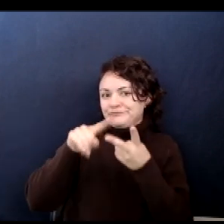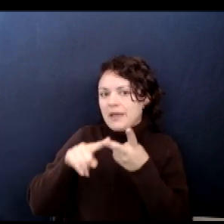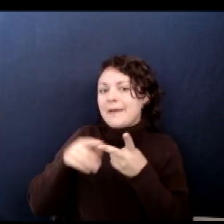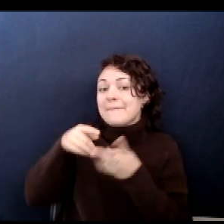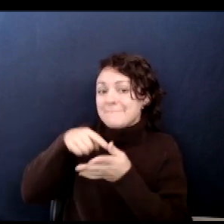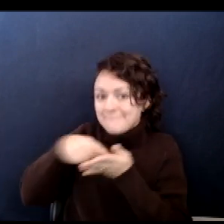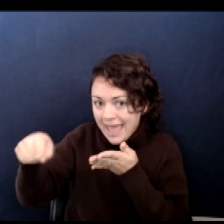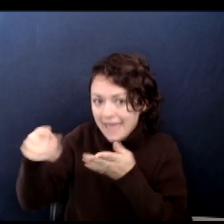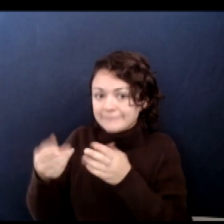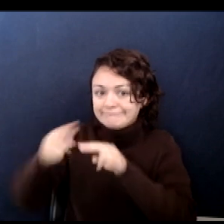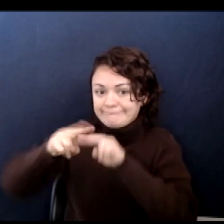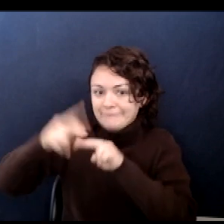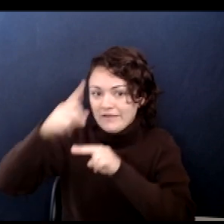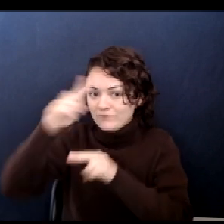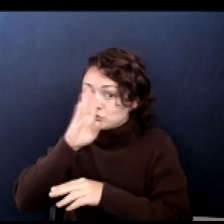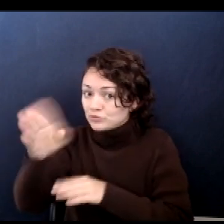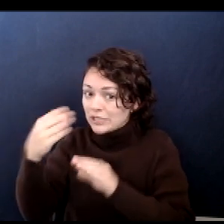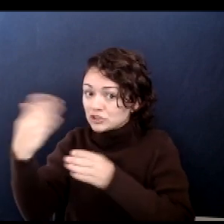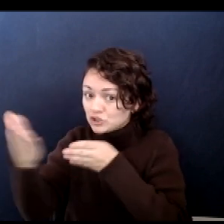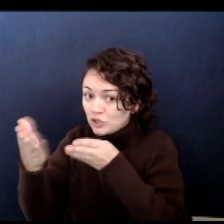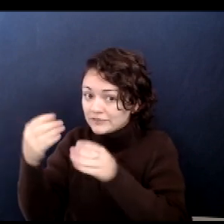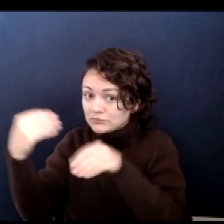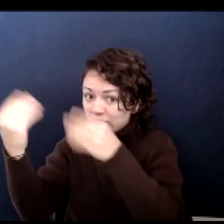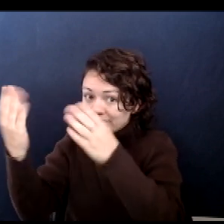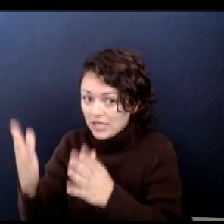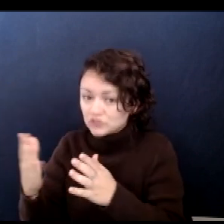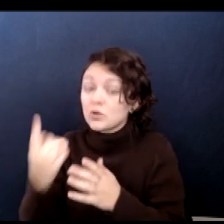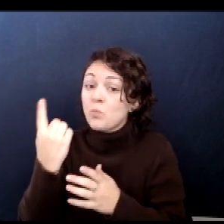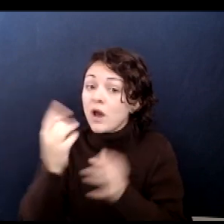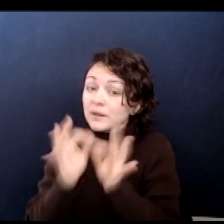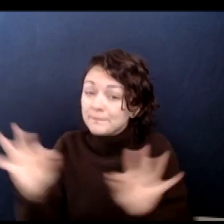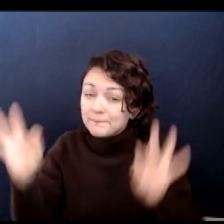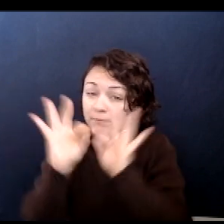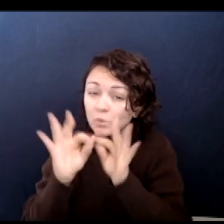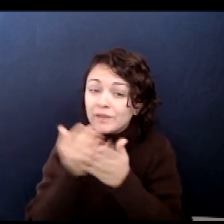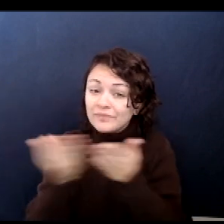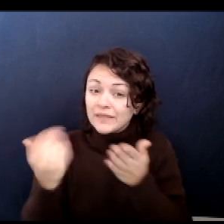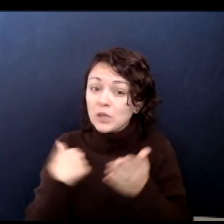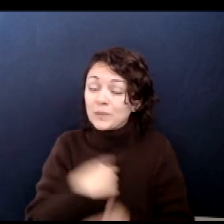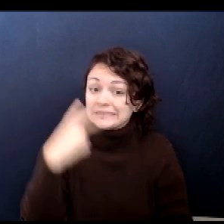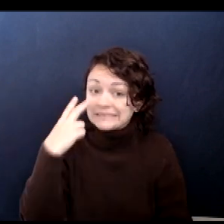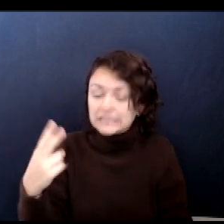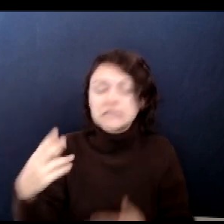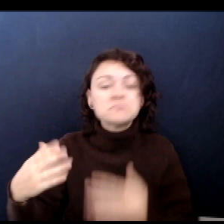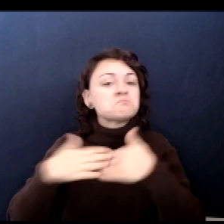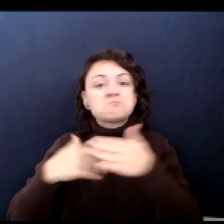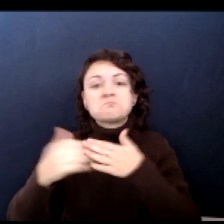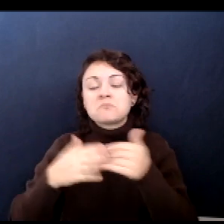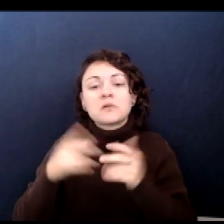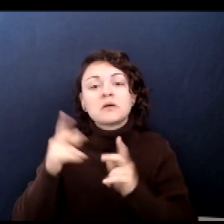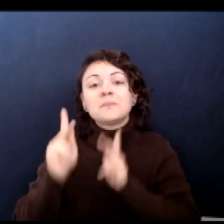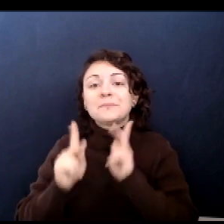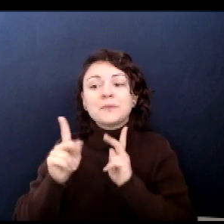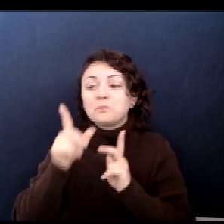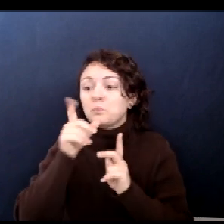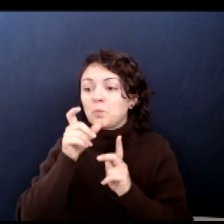A key issue that we see is that even those who are granted a waiver,